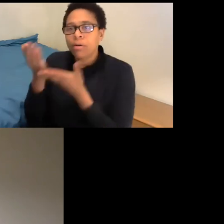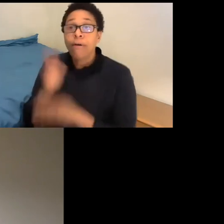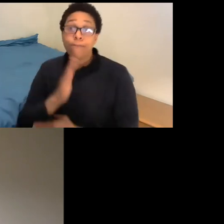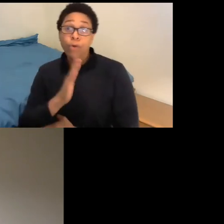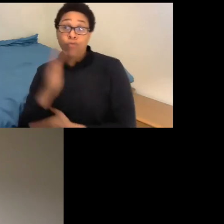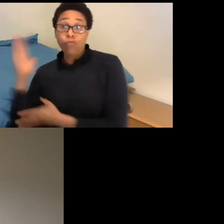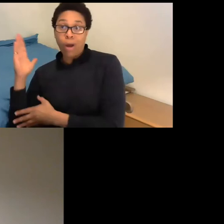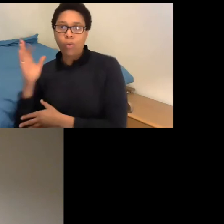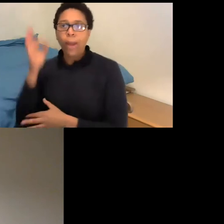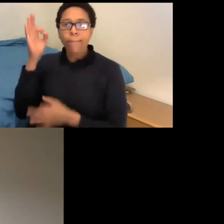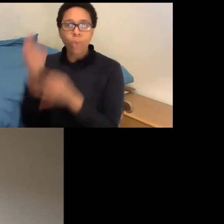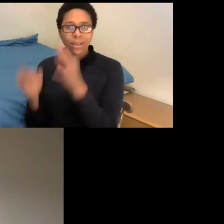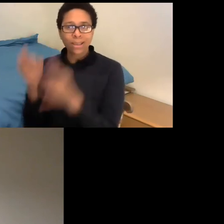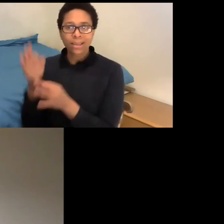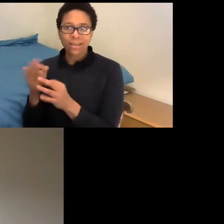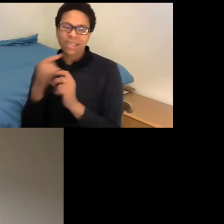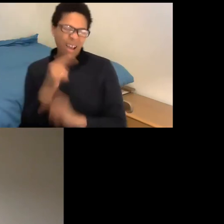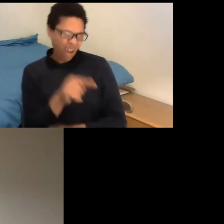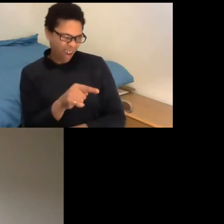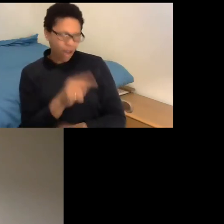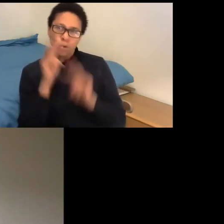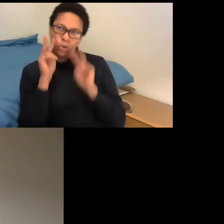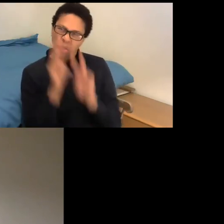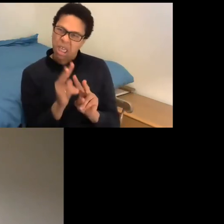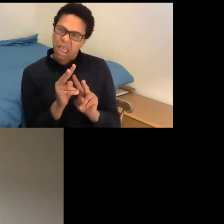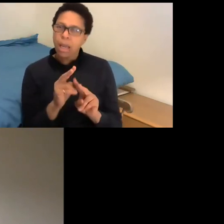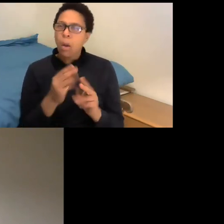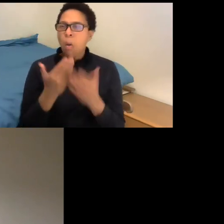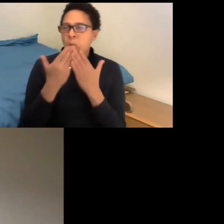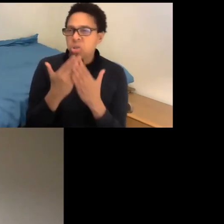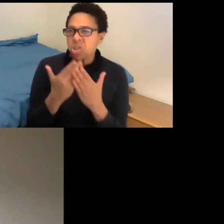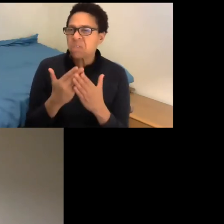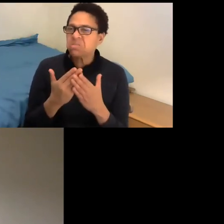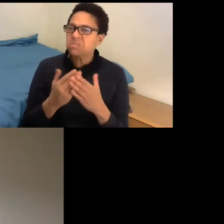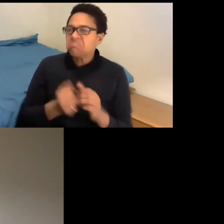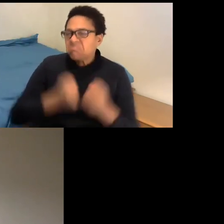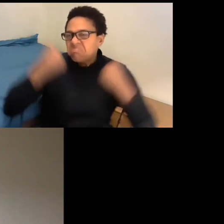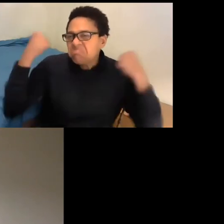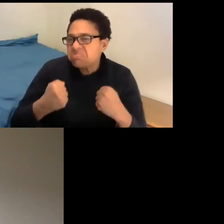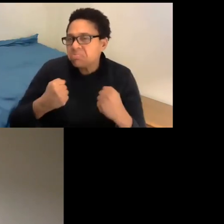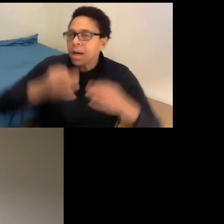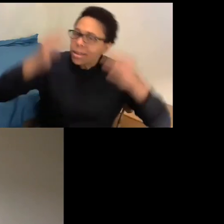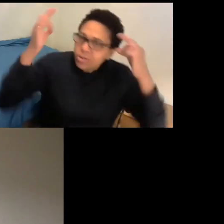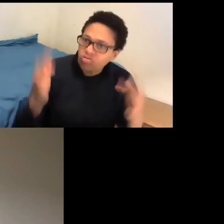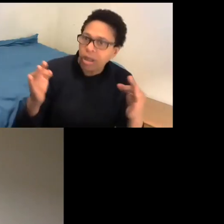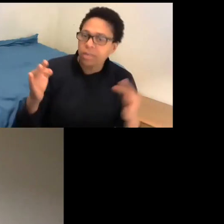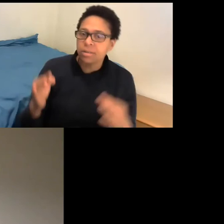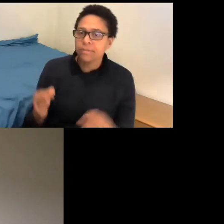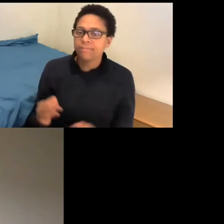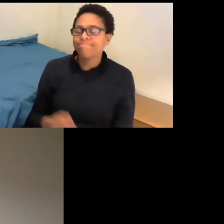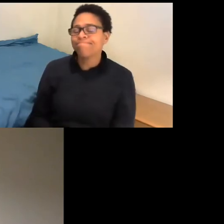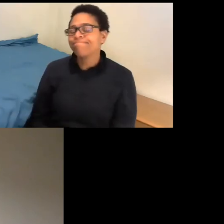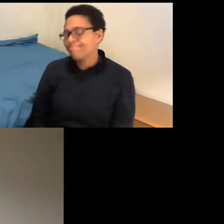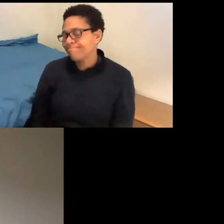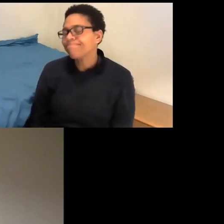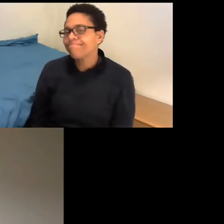know. I'll leave it at that. Maryanne: That's yeah, that's it. I mean, it reminds me a bit of how you can't really have someone who's ex gay, who's not